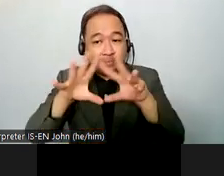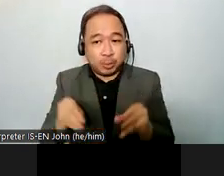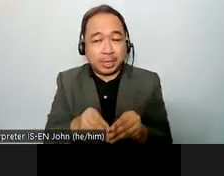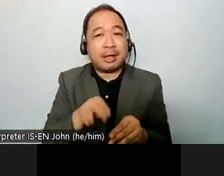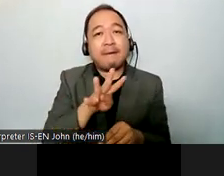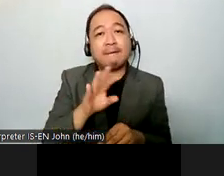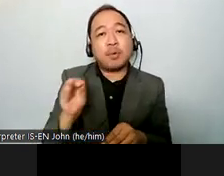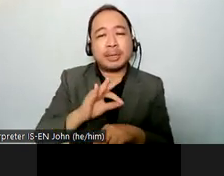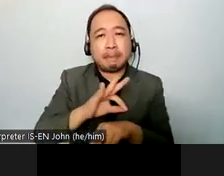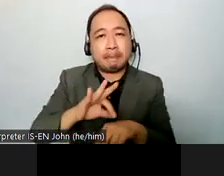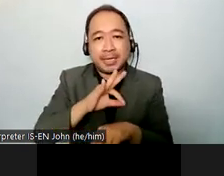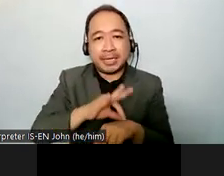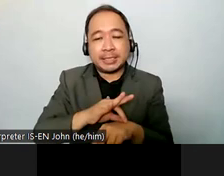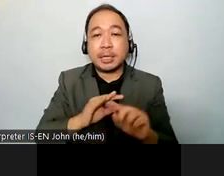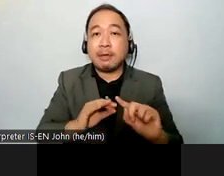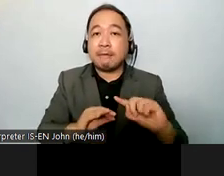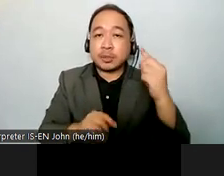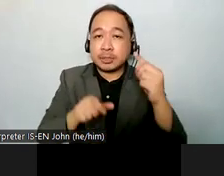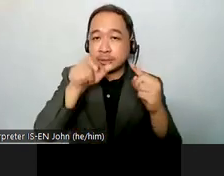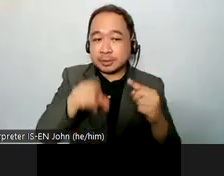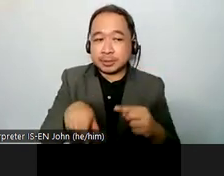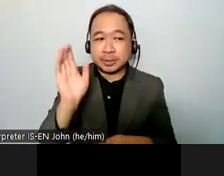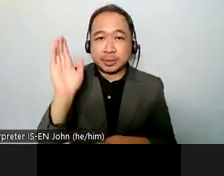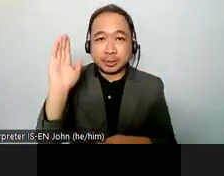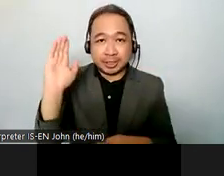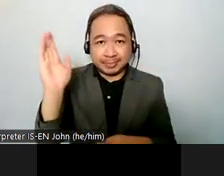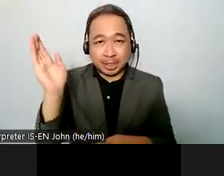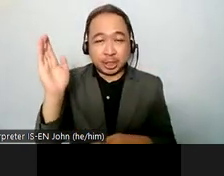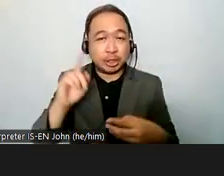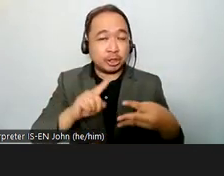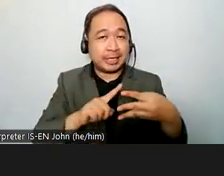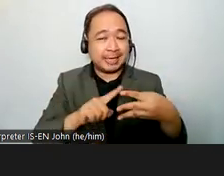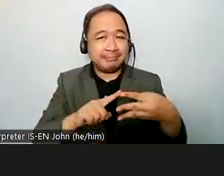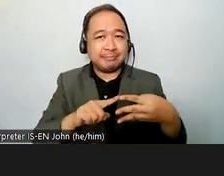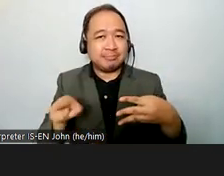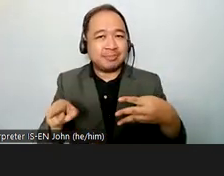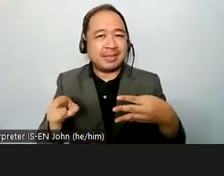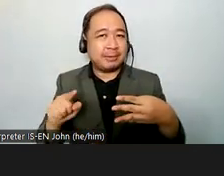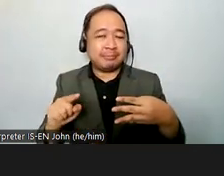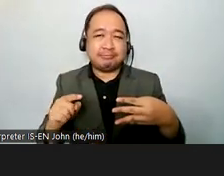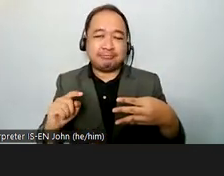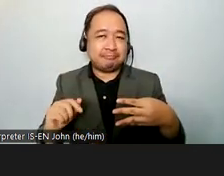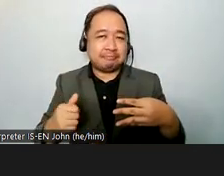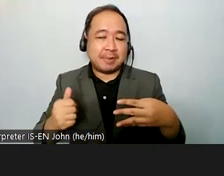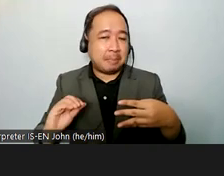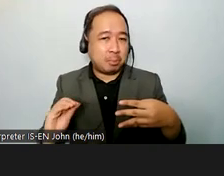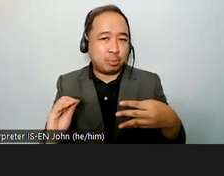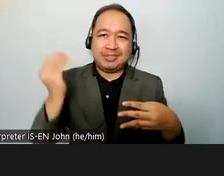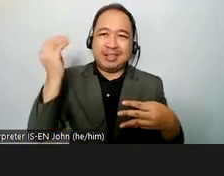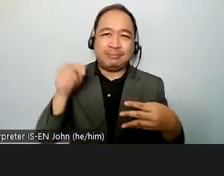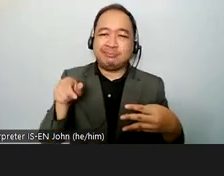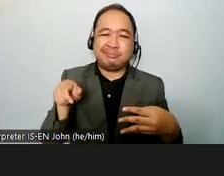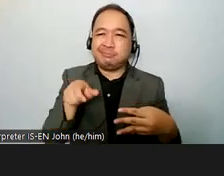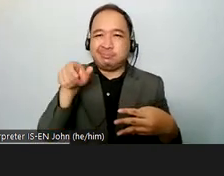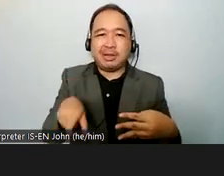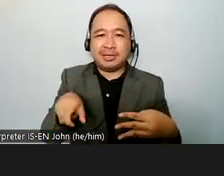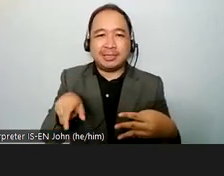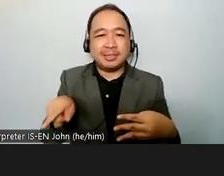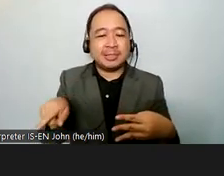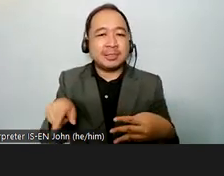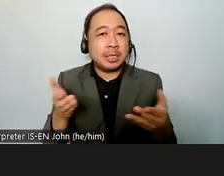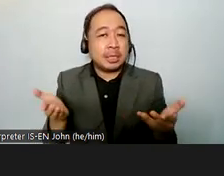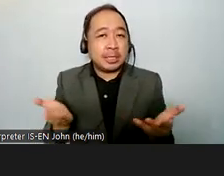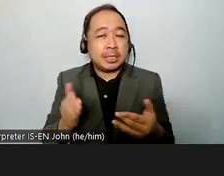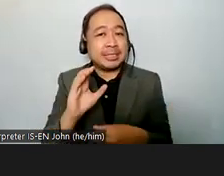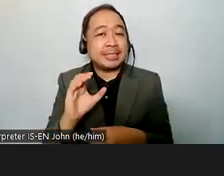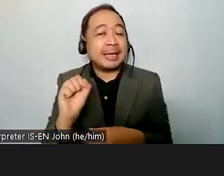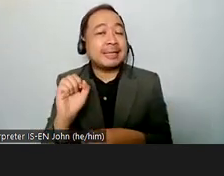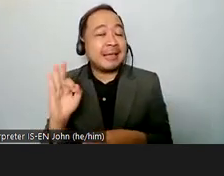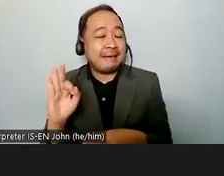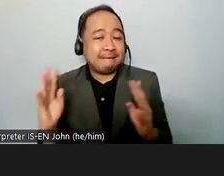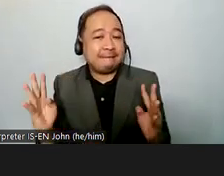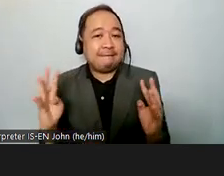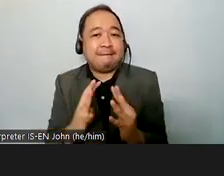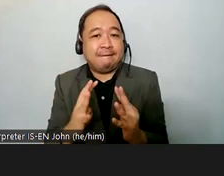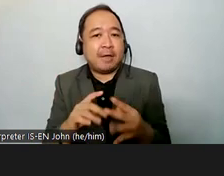our youngest analyst of uh uh um for uh in whole this um cpl society forum miss uh irena cuevas